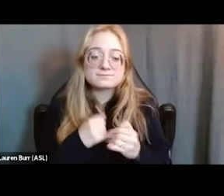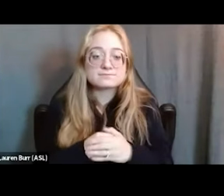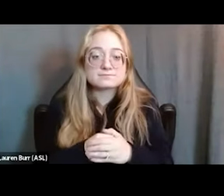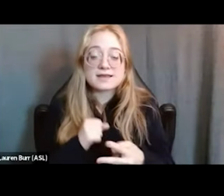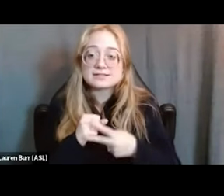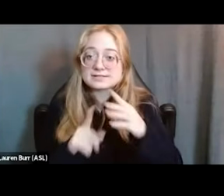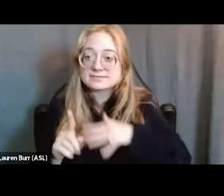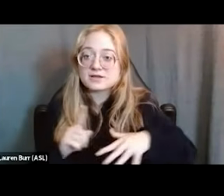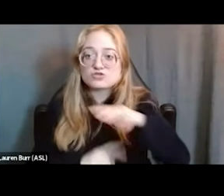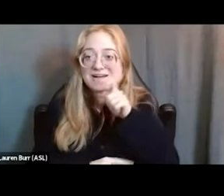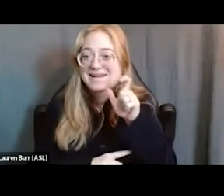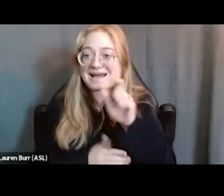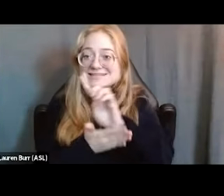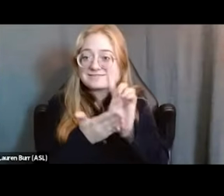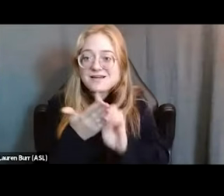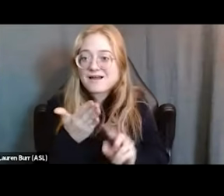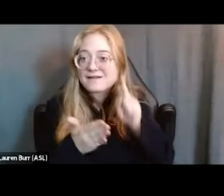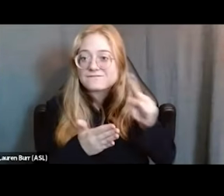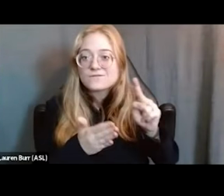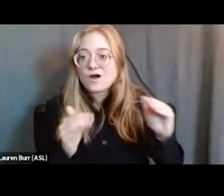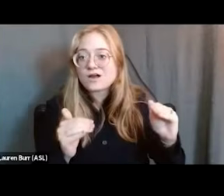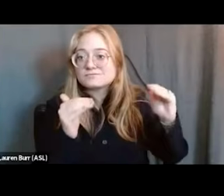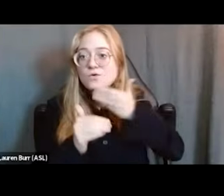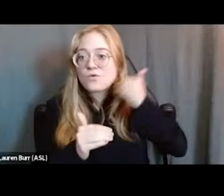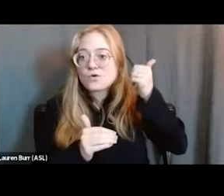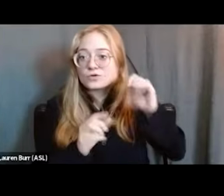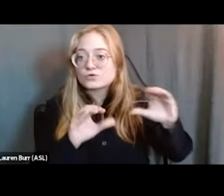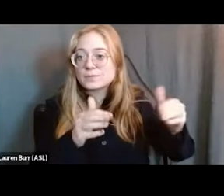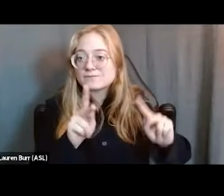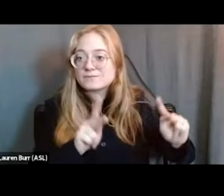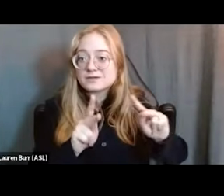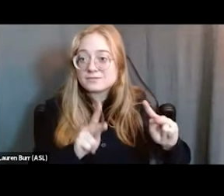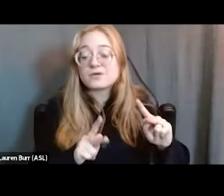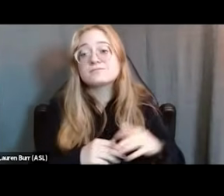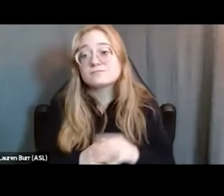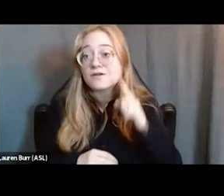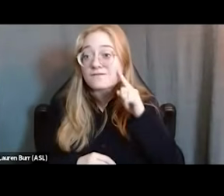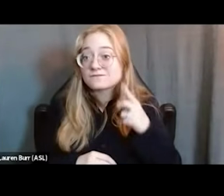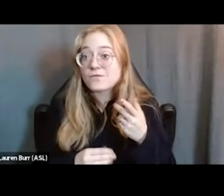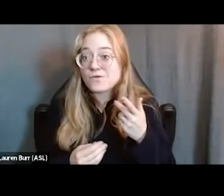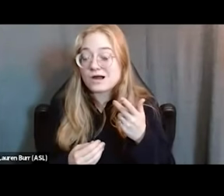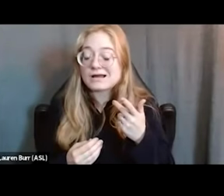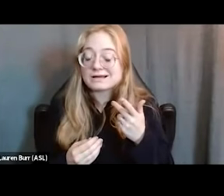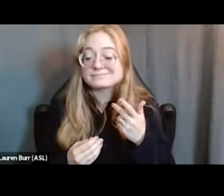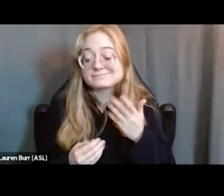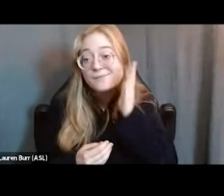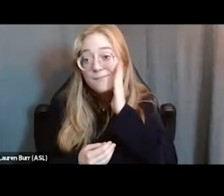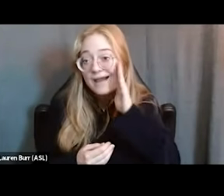with the needs of older adults in mind. For example, in order to have a high number of beds, shelters often use bunk beds, and those are inaccessible,